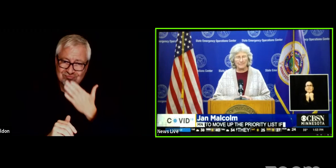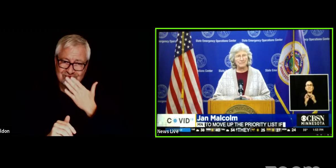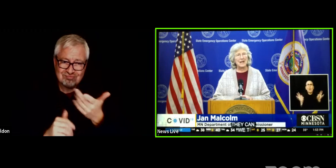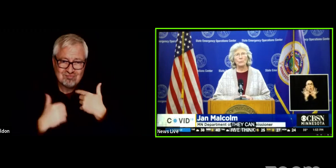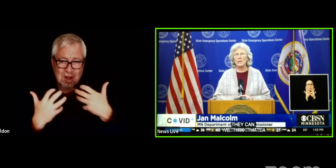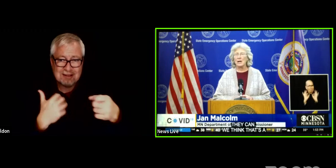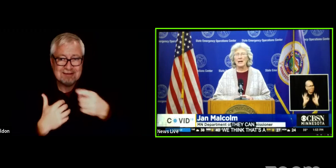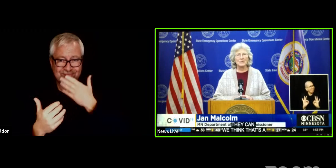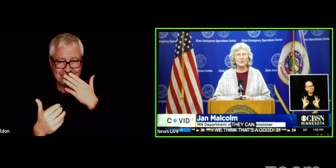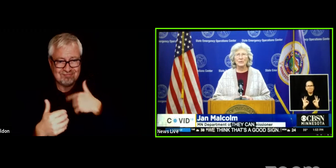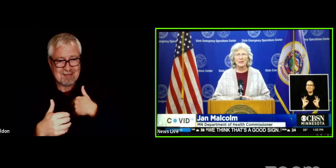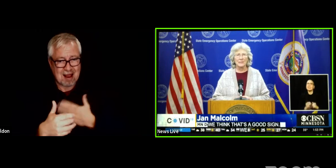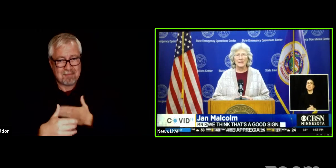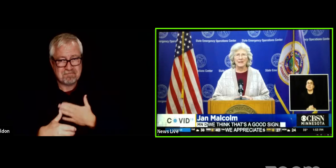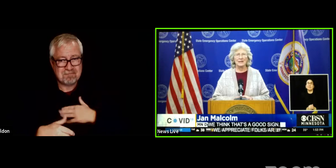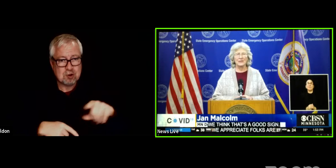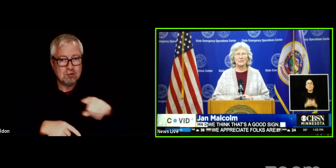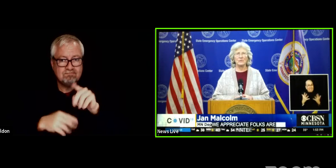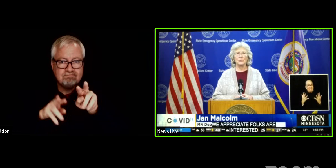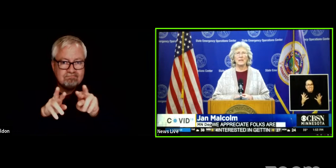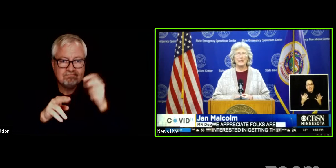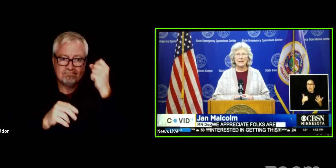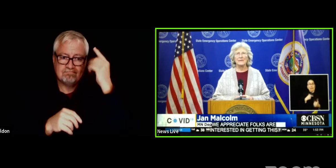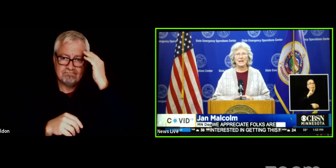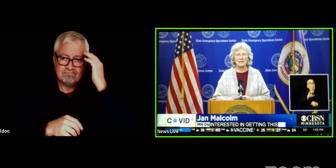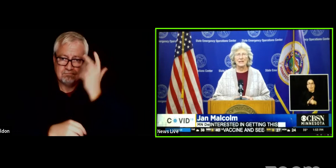AND WE ARE ABSOLUTELY COMMITTED TO GETTING THE